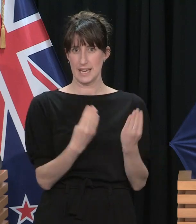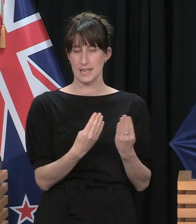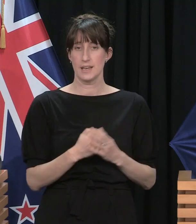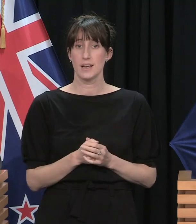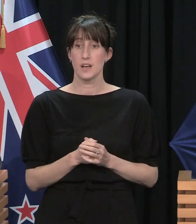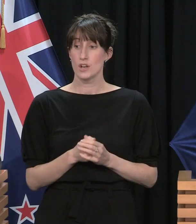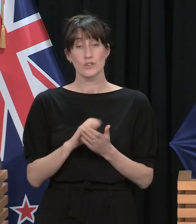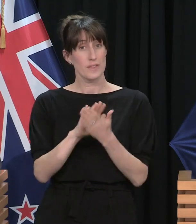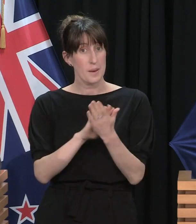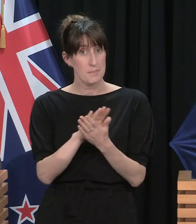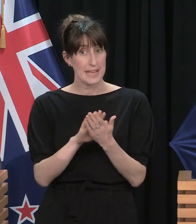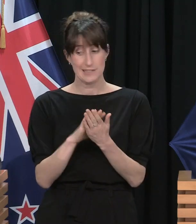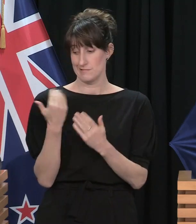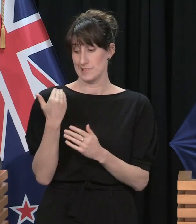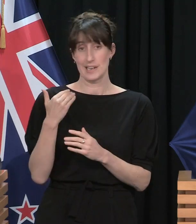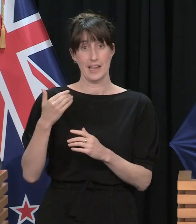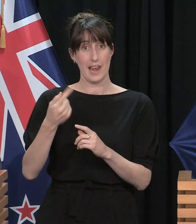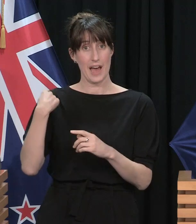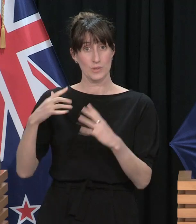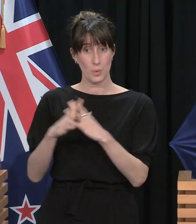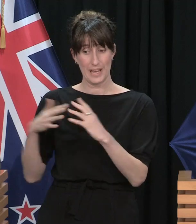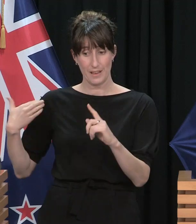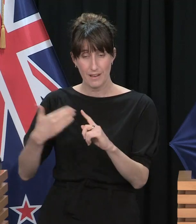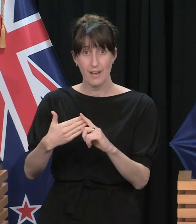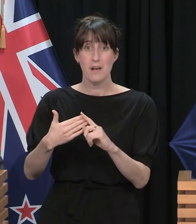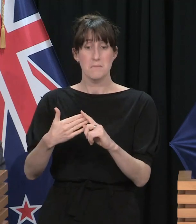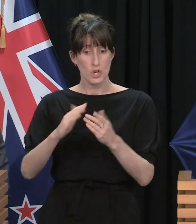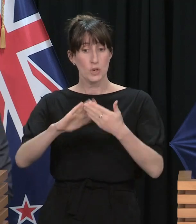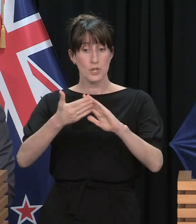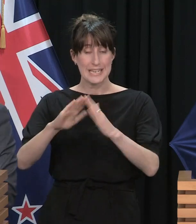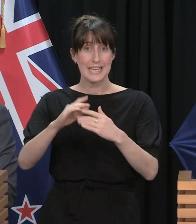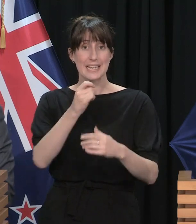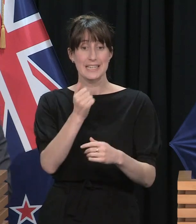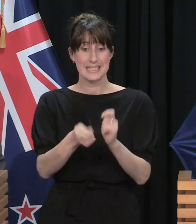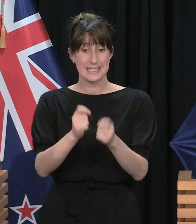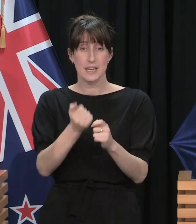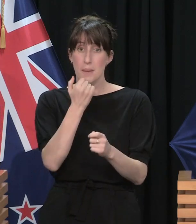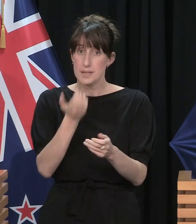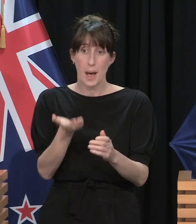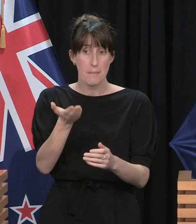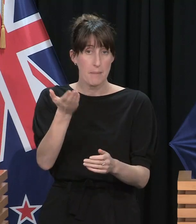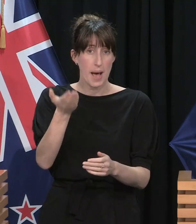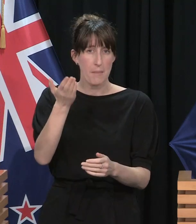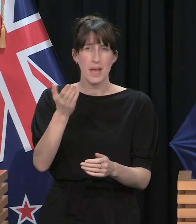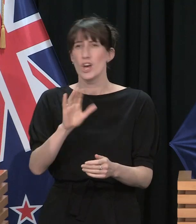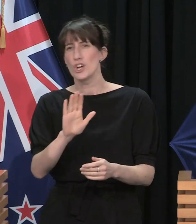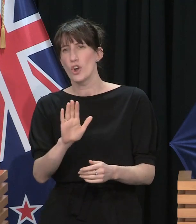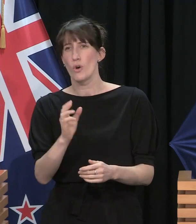community, and the balance were in managed isolation and quarantine facilities. So we have seen, over the last 7-10